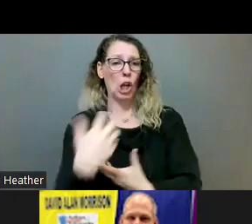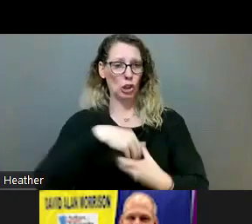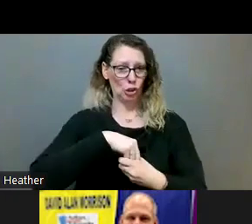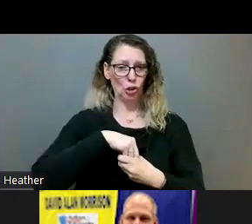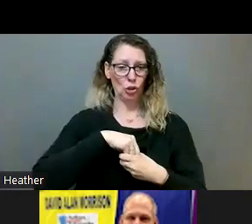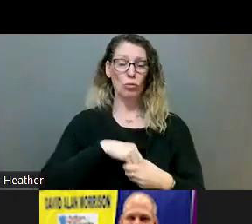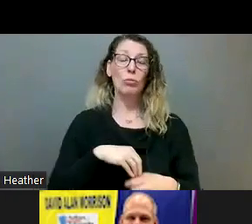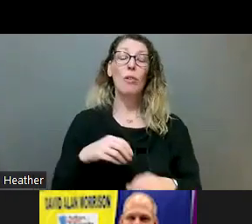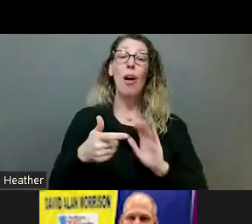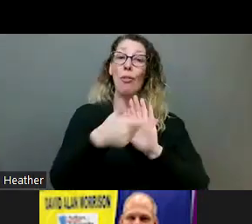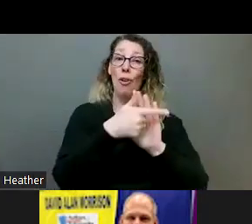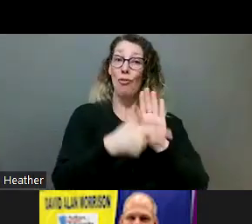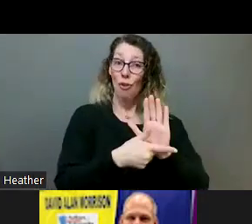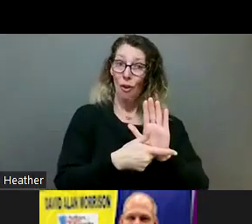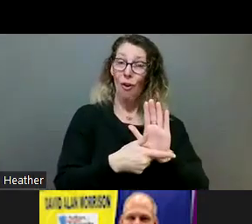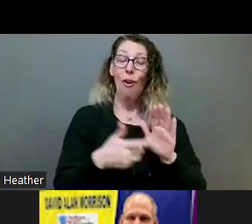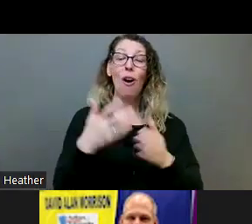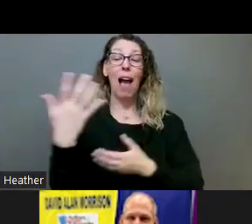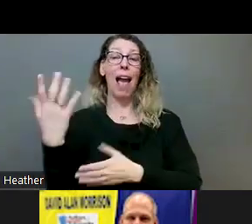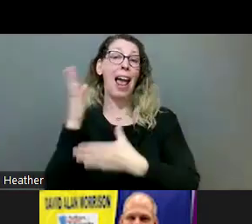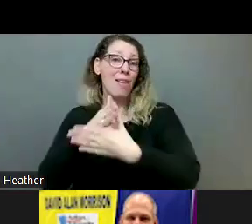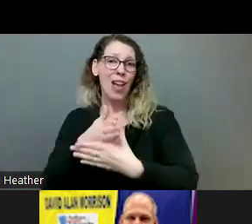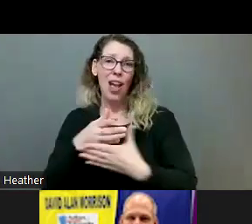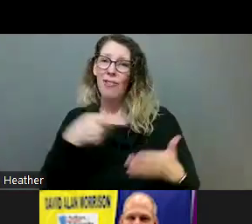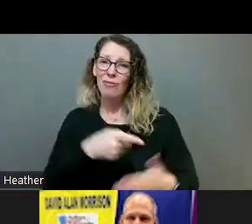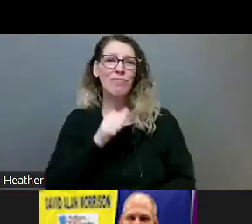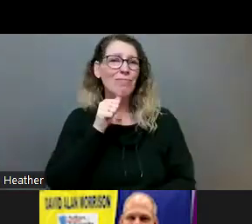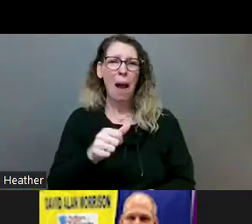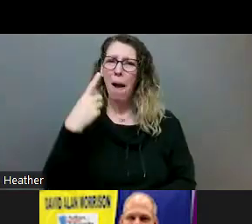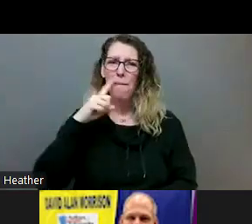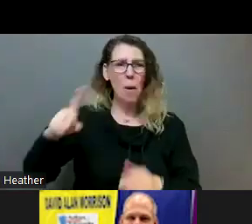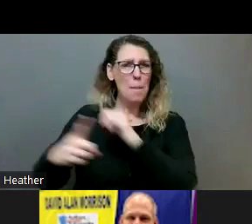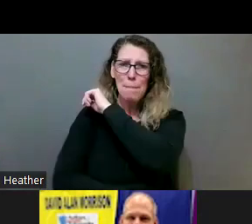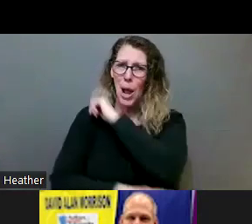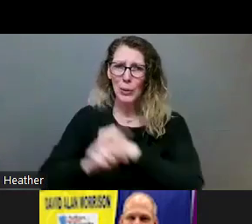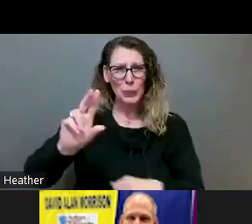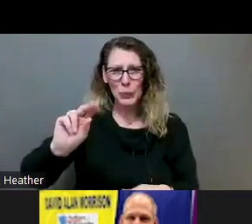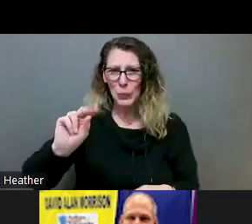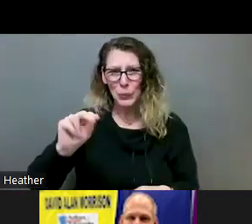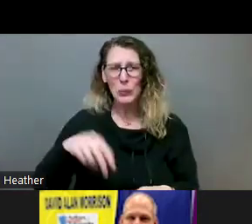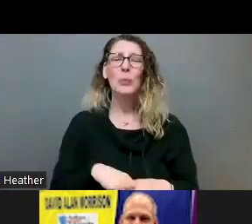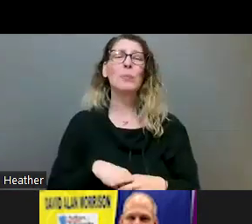laws and interventions are not intended to punish. Lastly, schools and districts